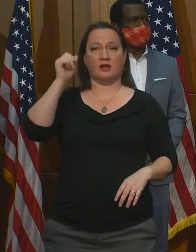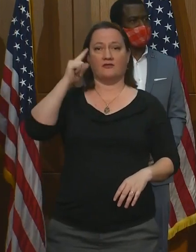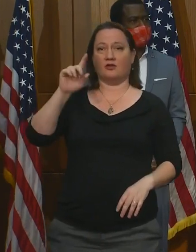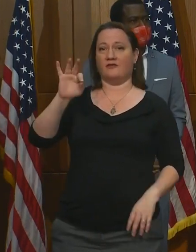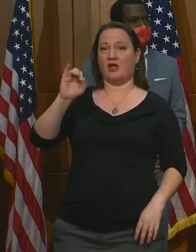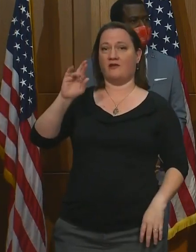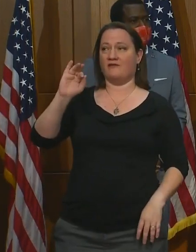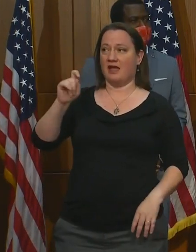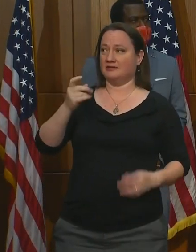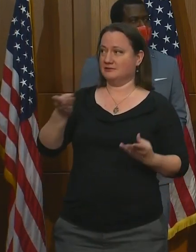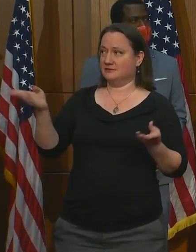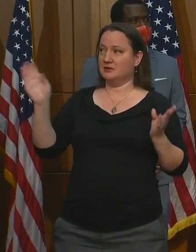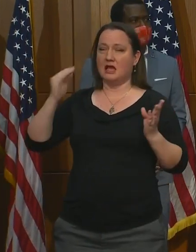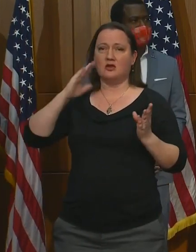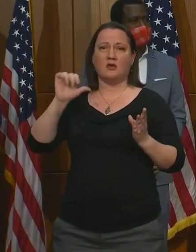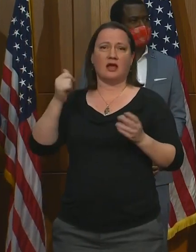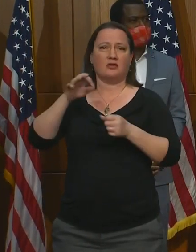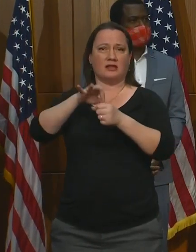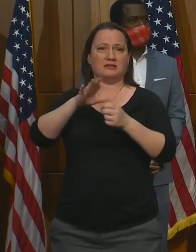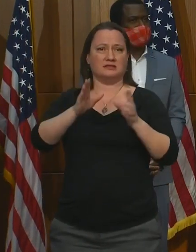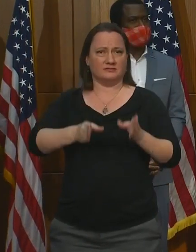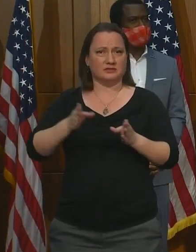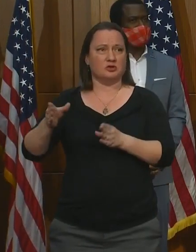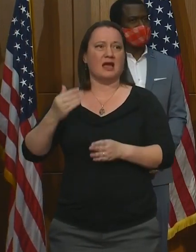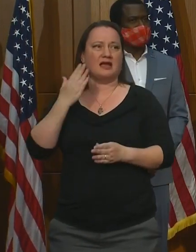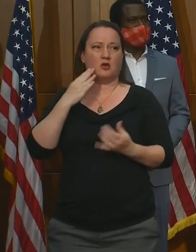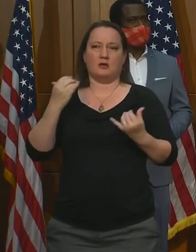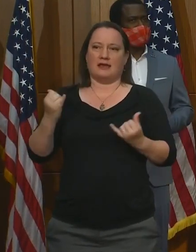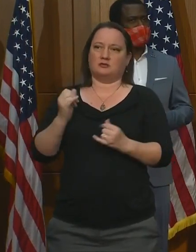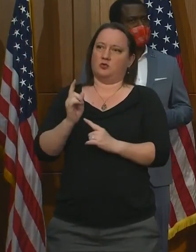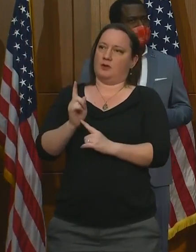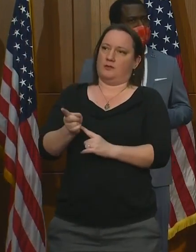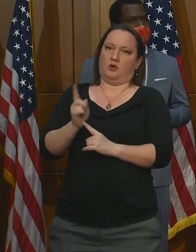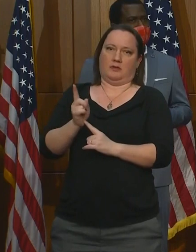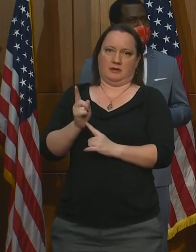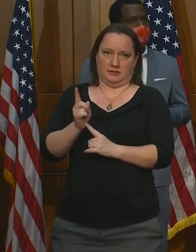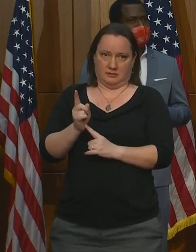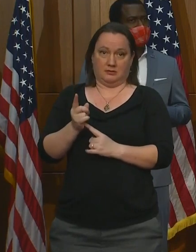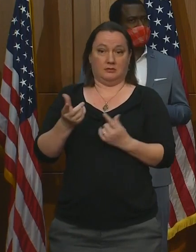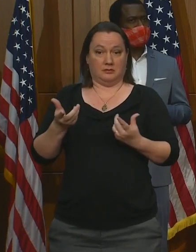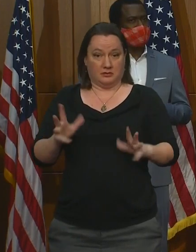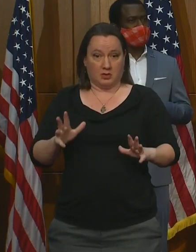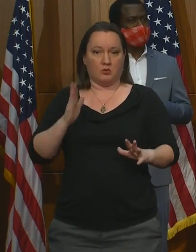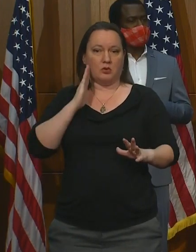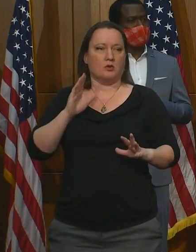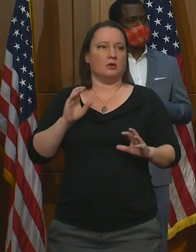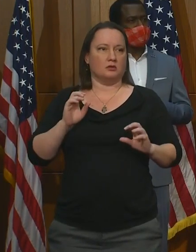GOVERNOR NORTHAM. LIEUTENANT GOVERNOR FAIRFAX AND ALL THE ELECTED OFFICIALS I KNOW THAT